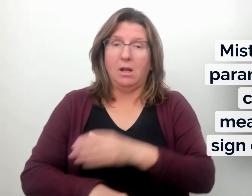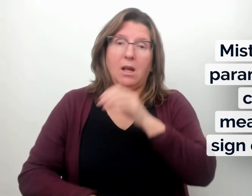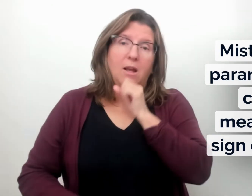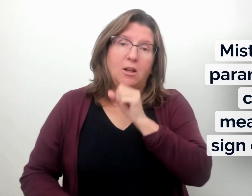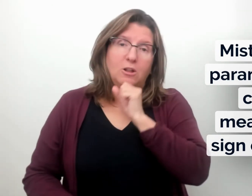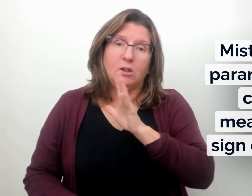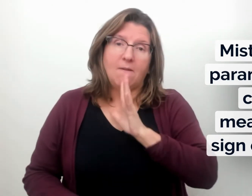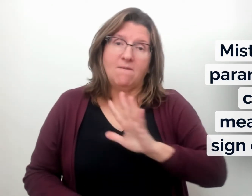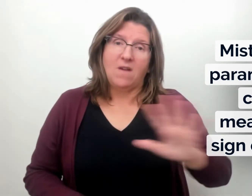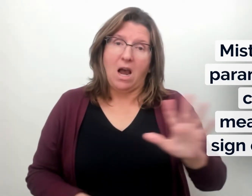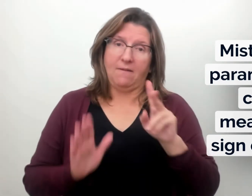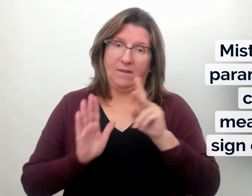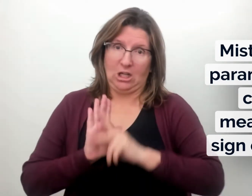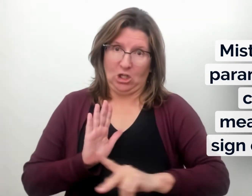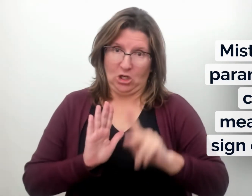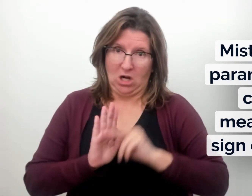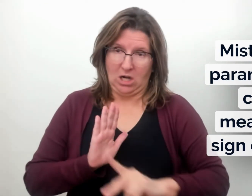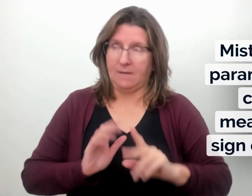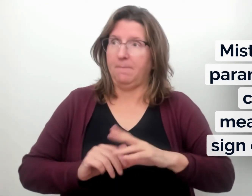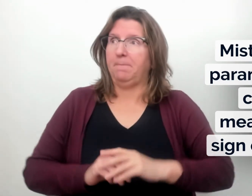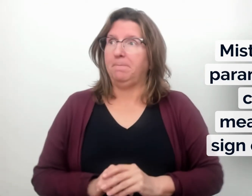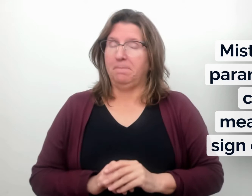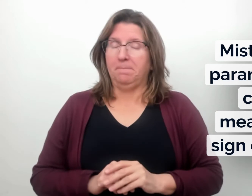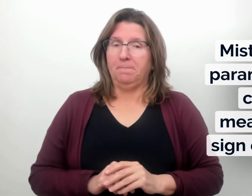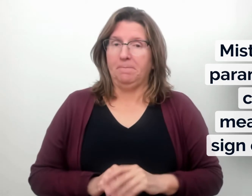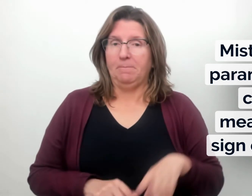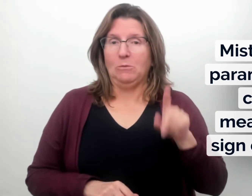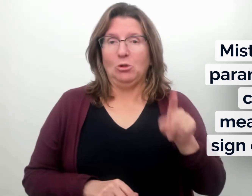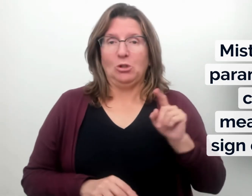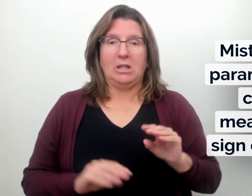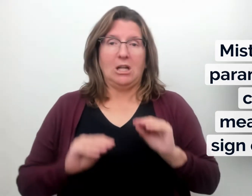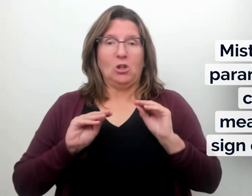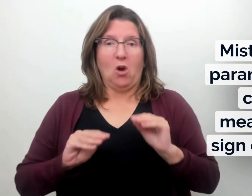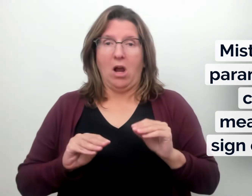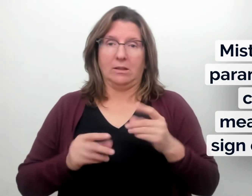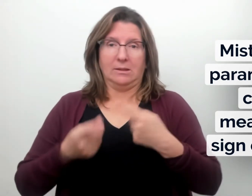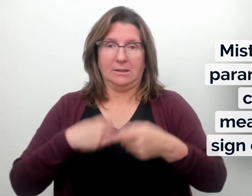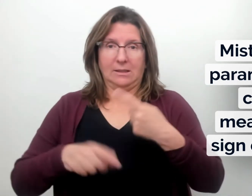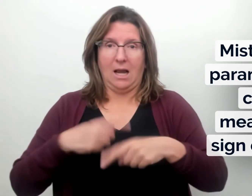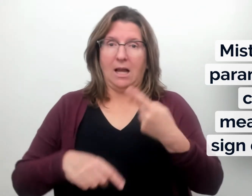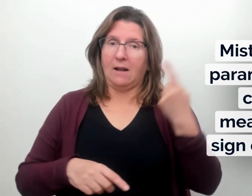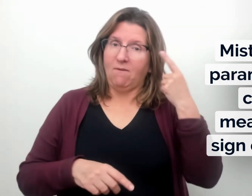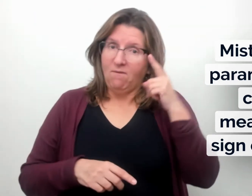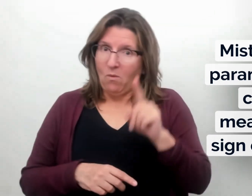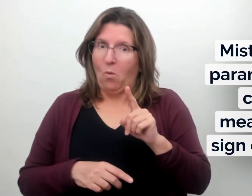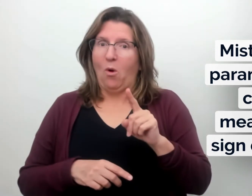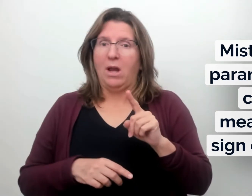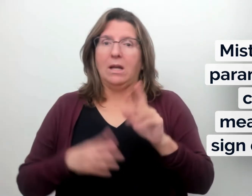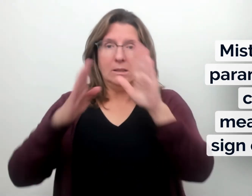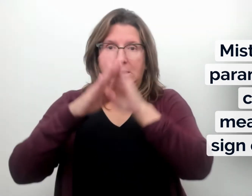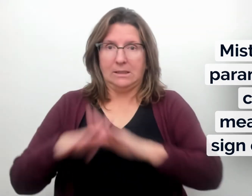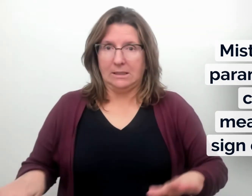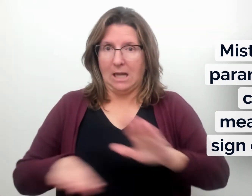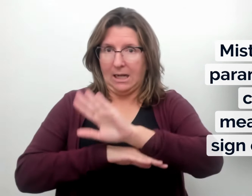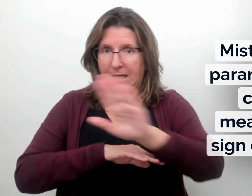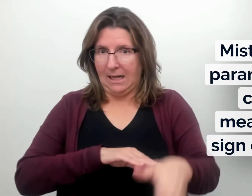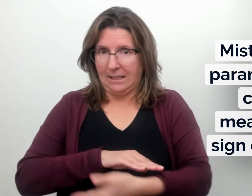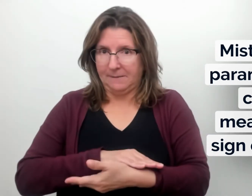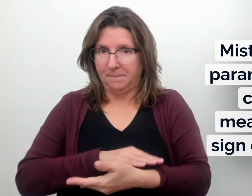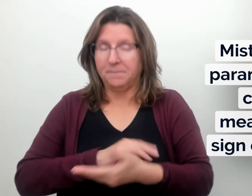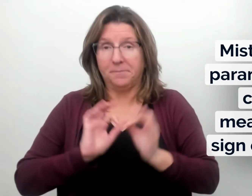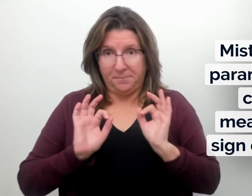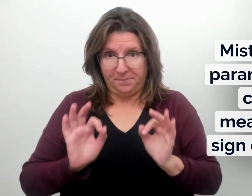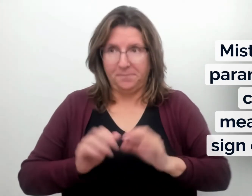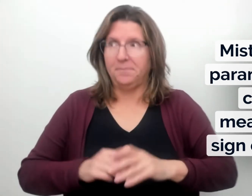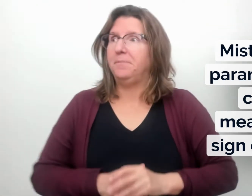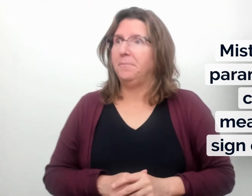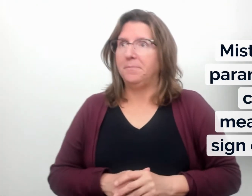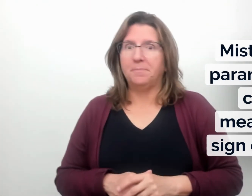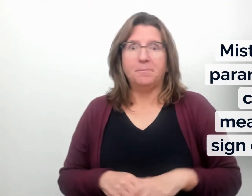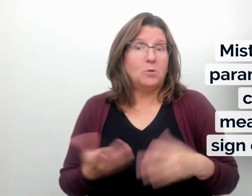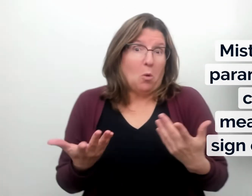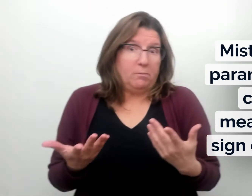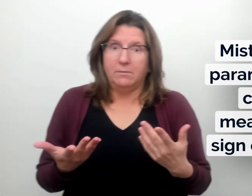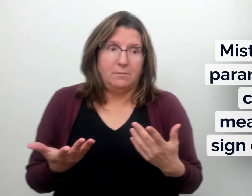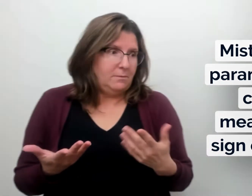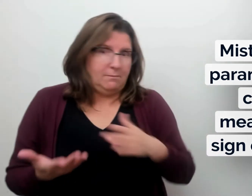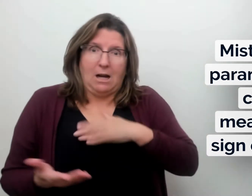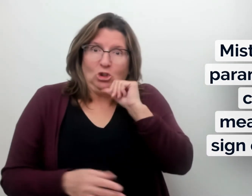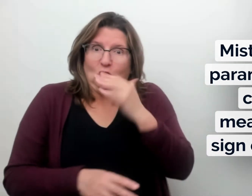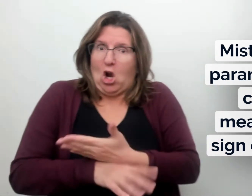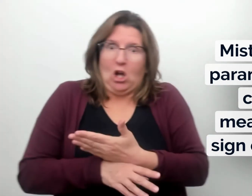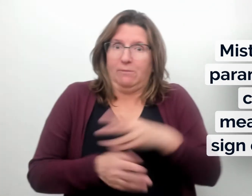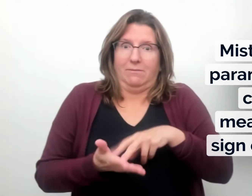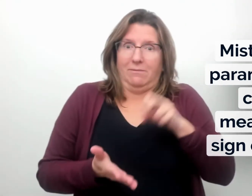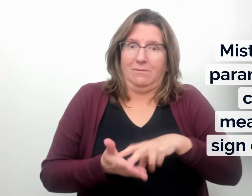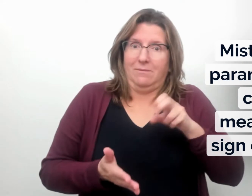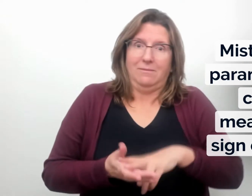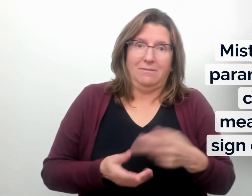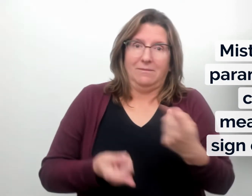When my daughter was five and in kindergarten her class was being taught how to sing "Silent Night" in sign language.